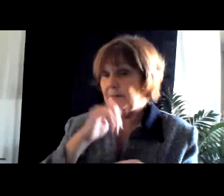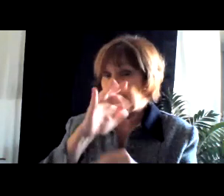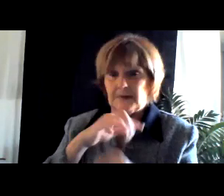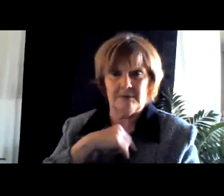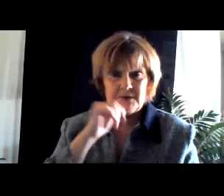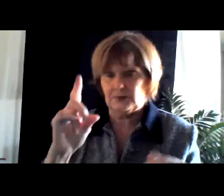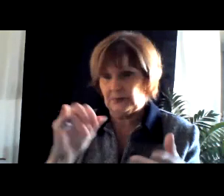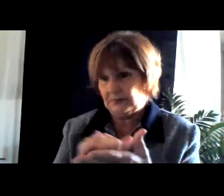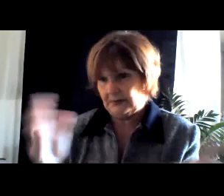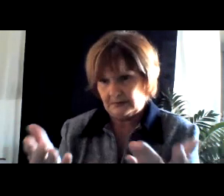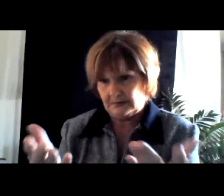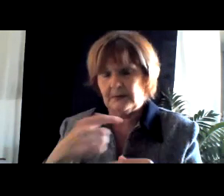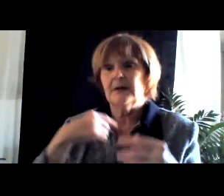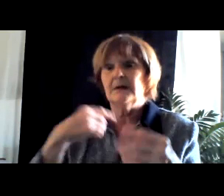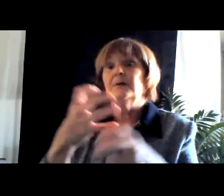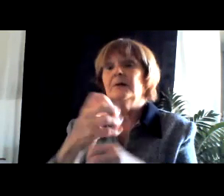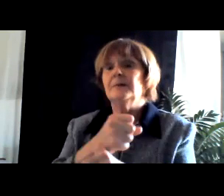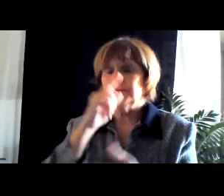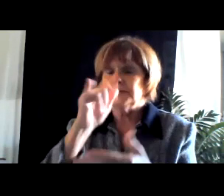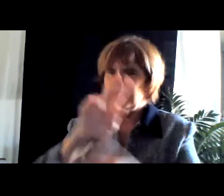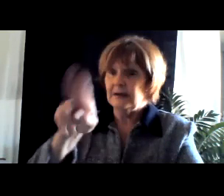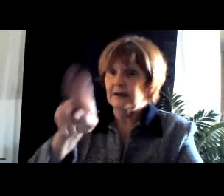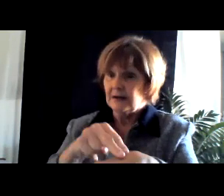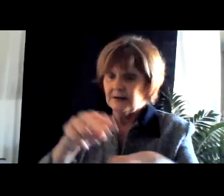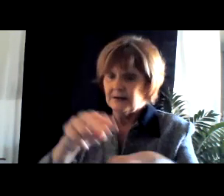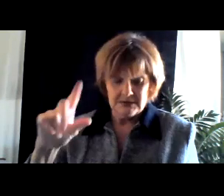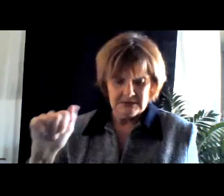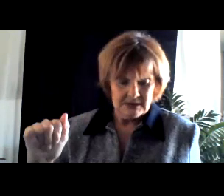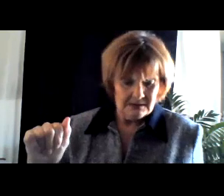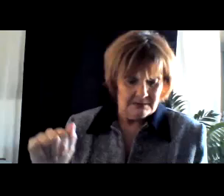that natural disasters can be a form of an acute trauma.